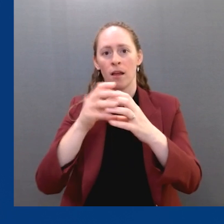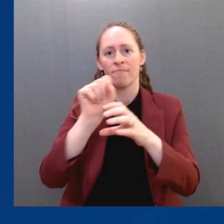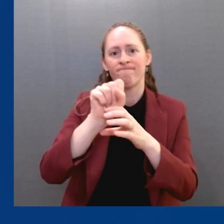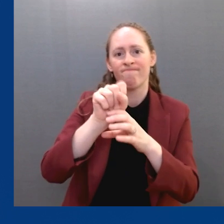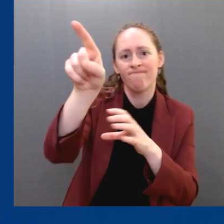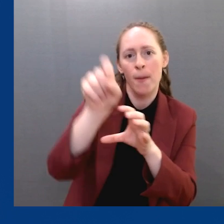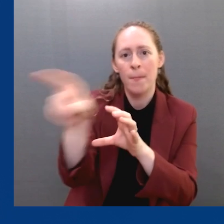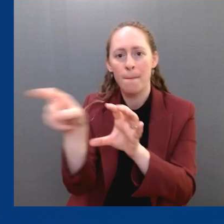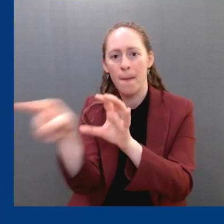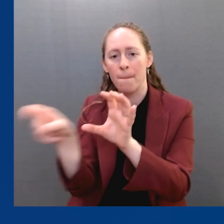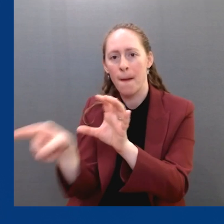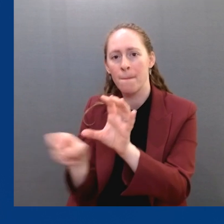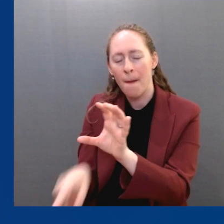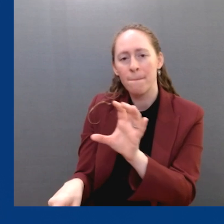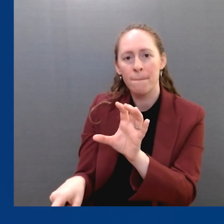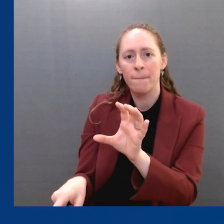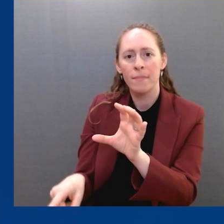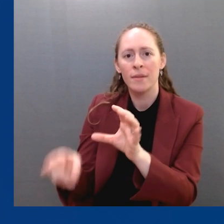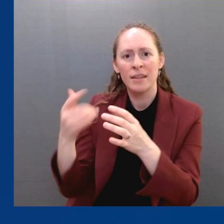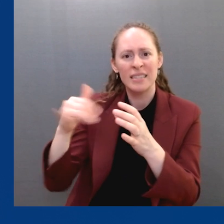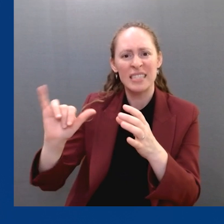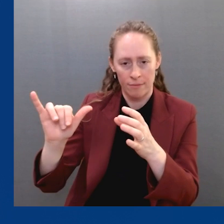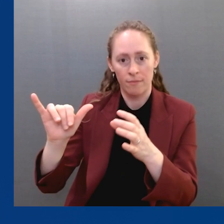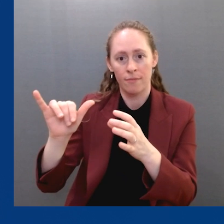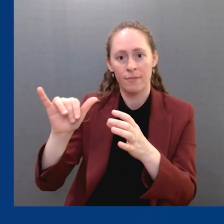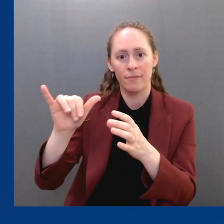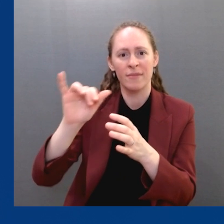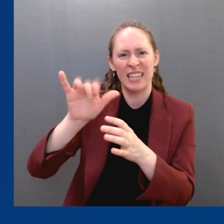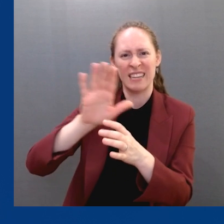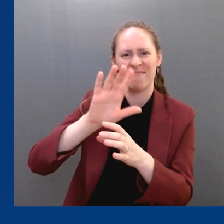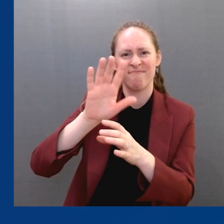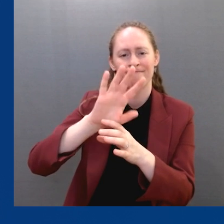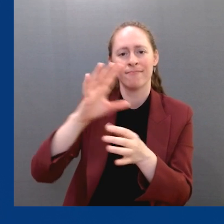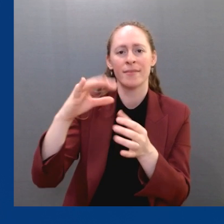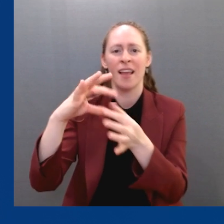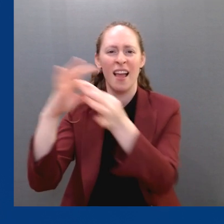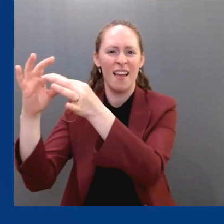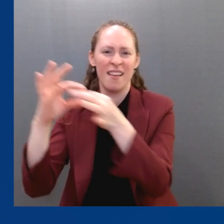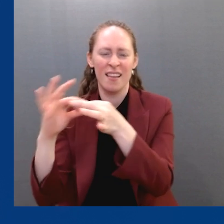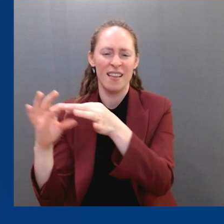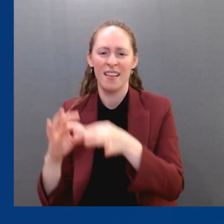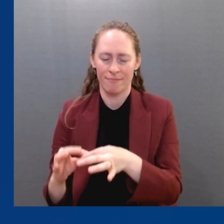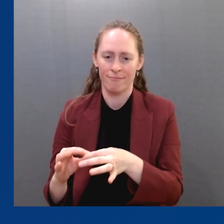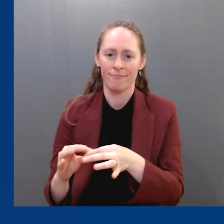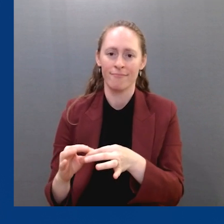And now what we're currently challenged with is to be BA-4 or 5, particularly the BA-5.